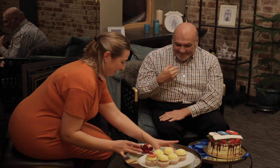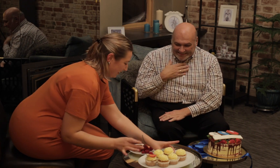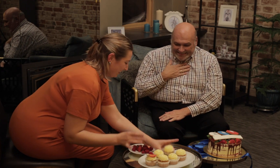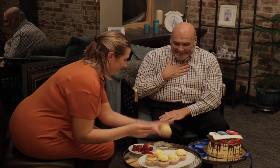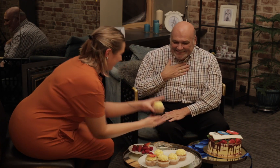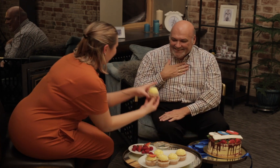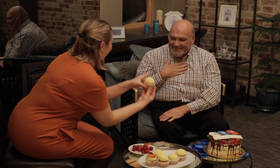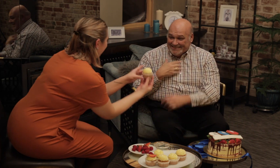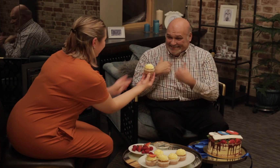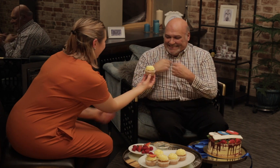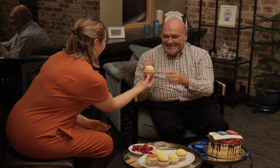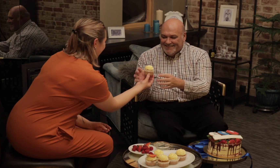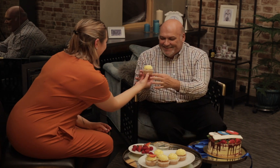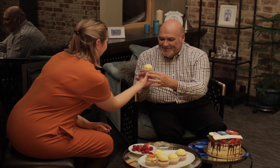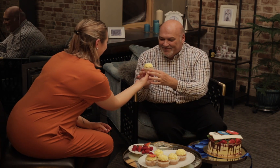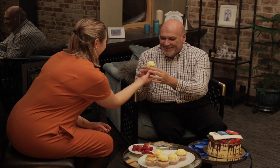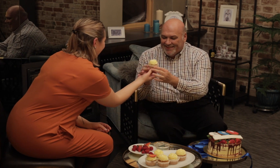Now you try.